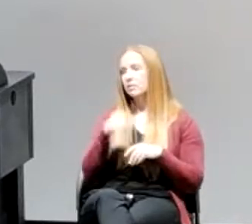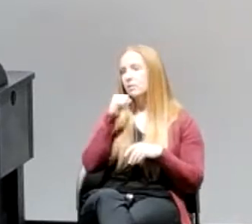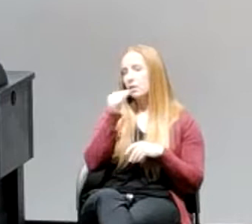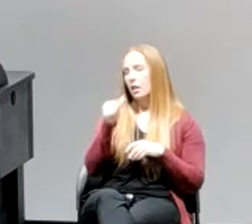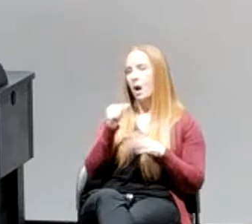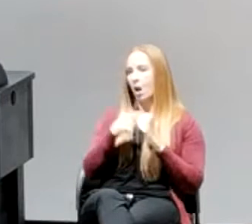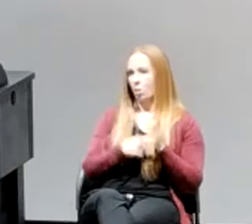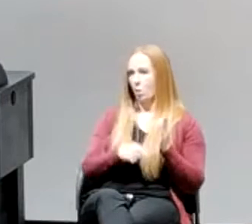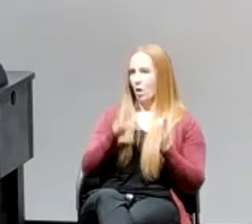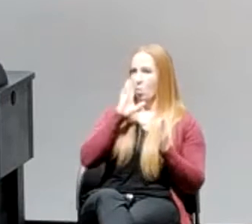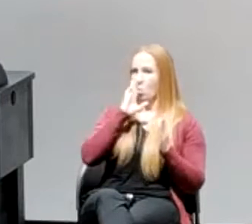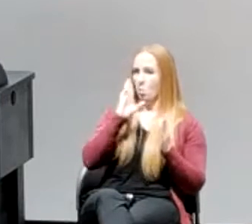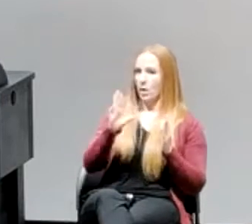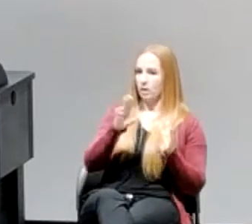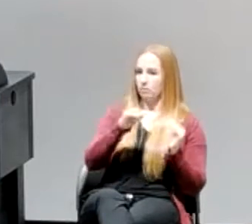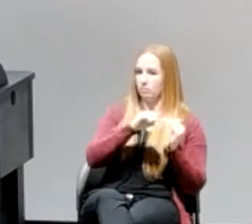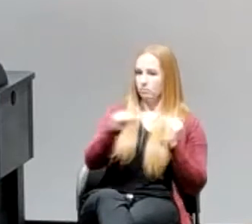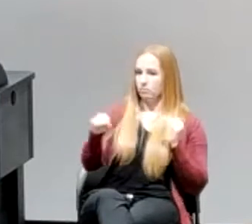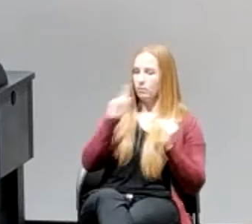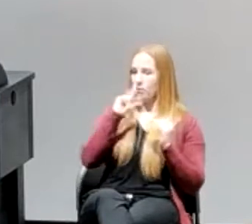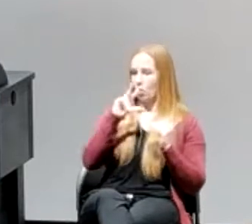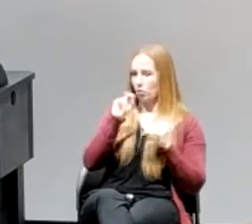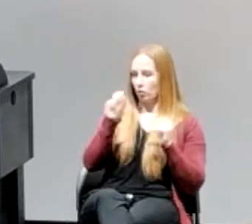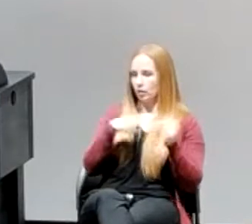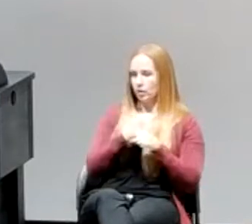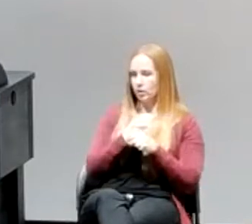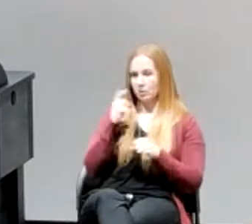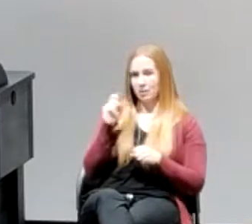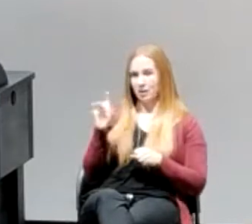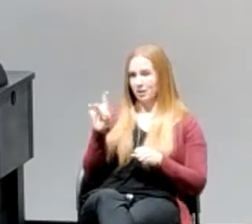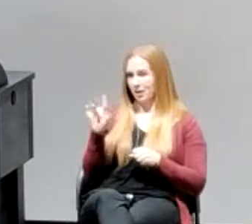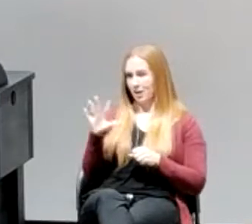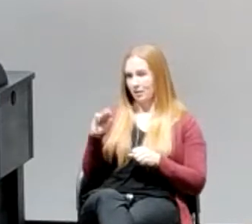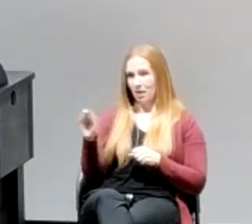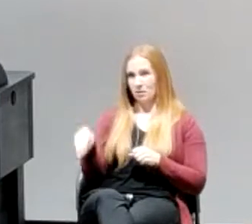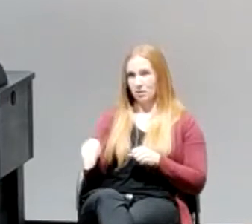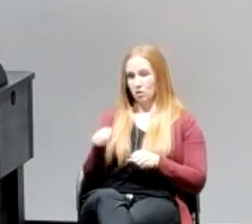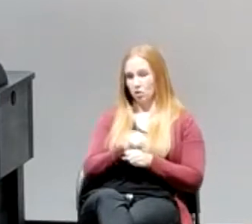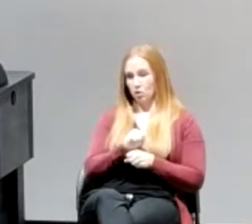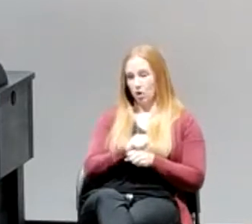Not what I can do consistently. It is what I can do with agility.